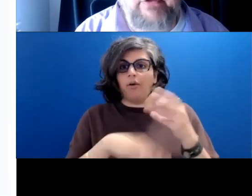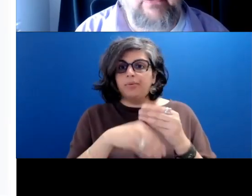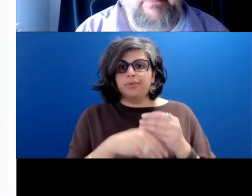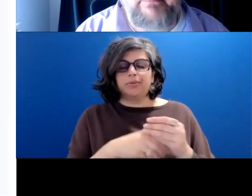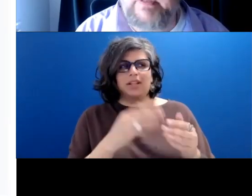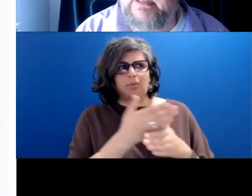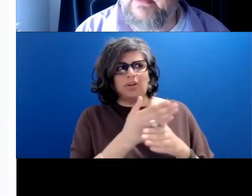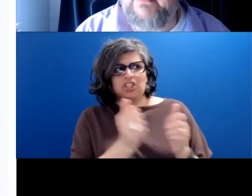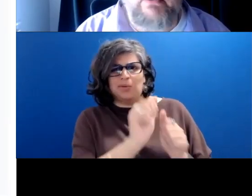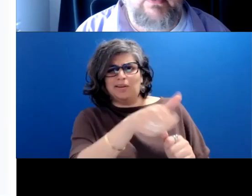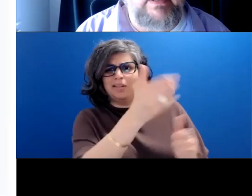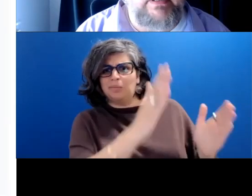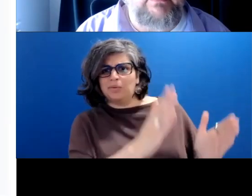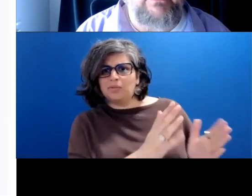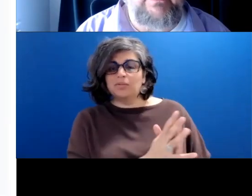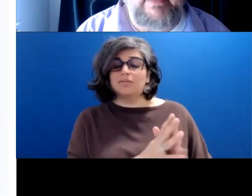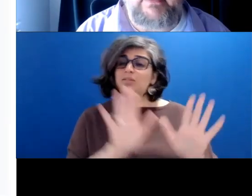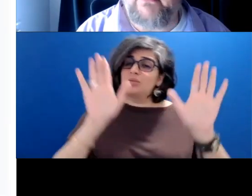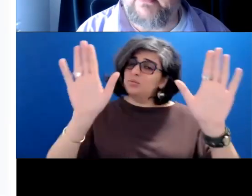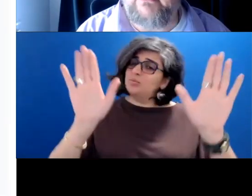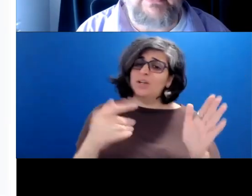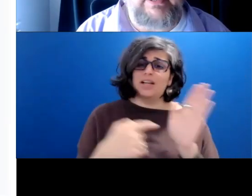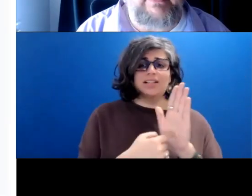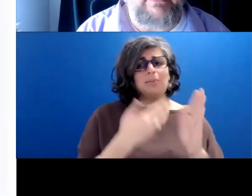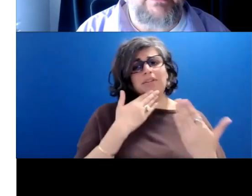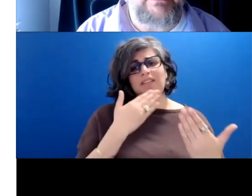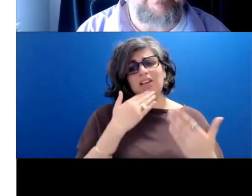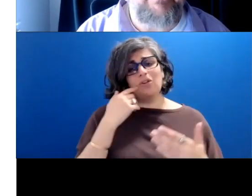Excellent. Those are great examples. Thank you for sharing those.